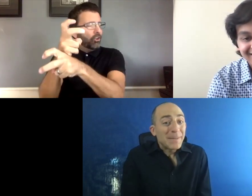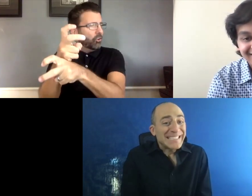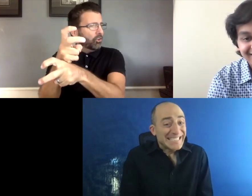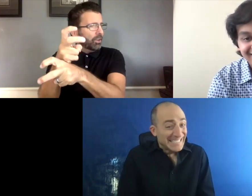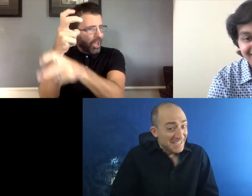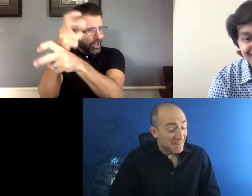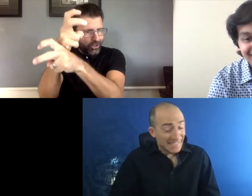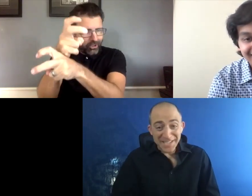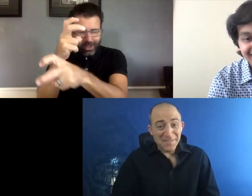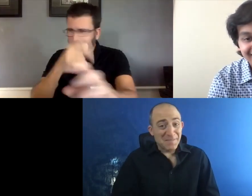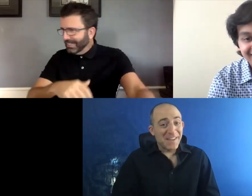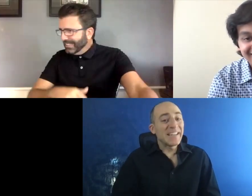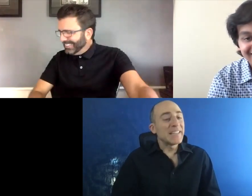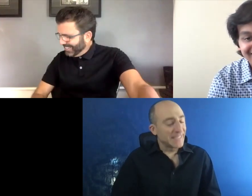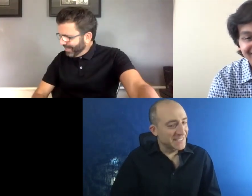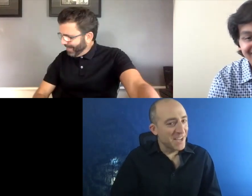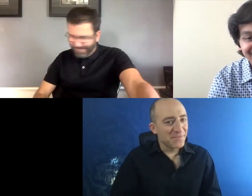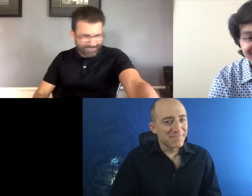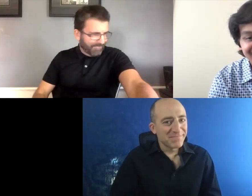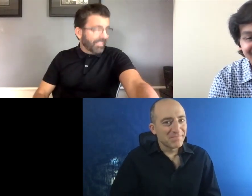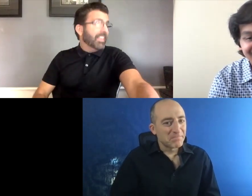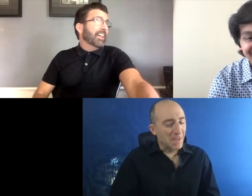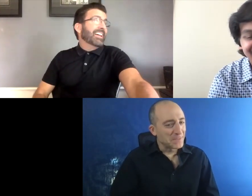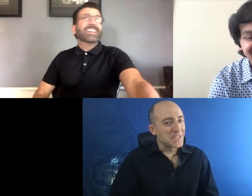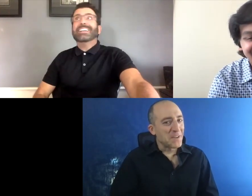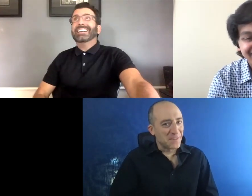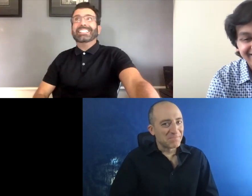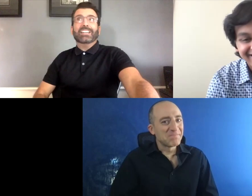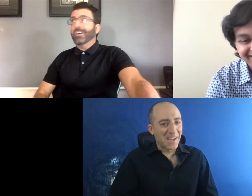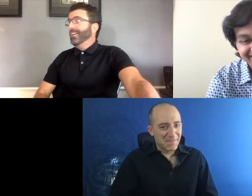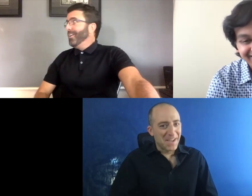to see myself up there, that's tough, that was a tough one. I’ll be honest